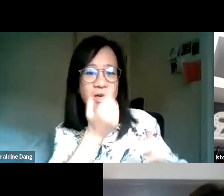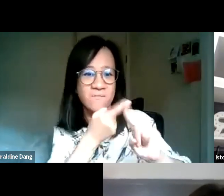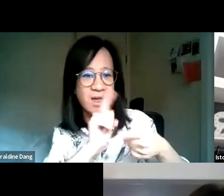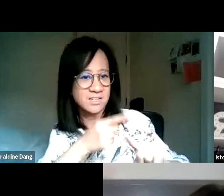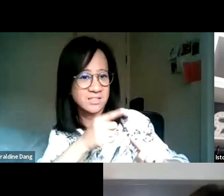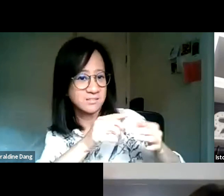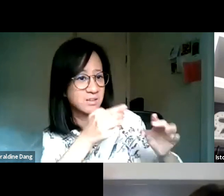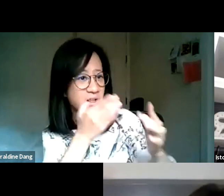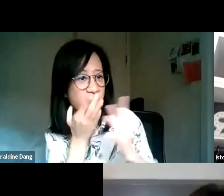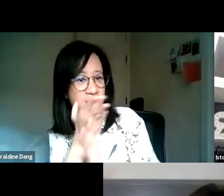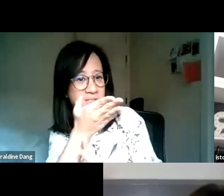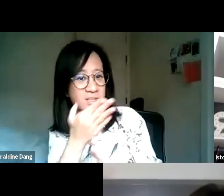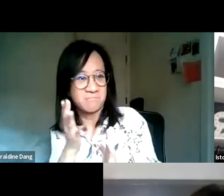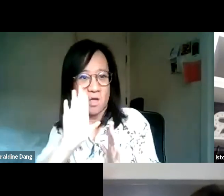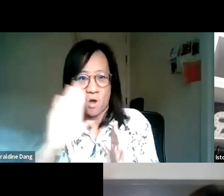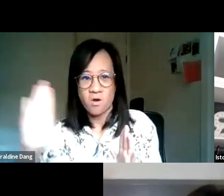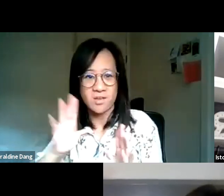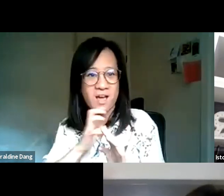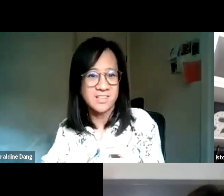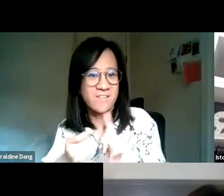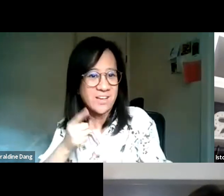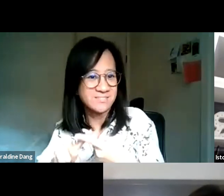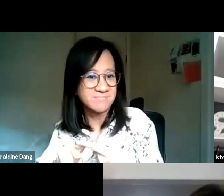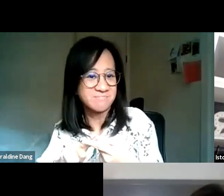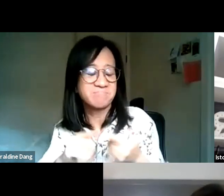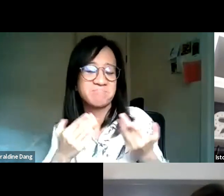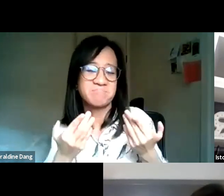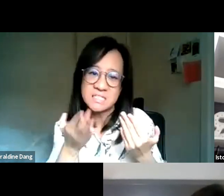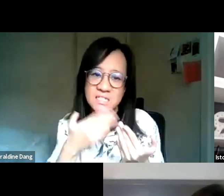difficult.